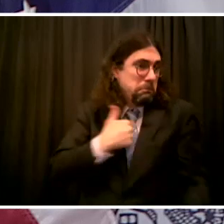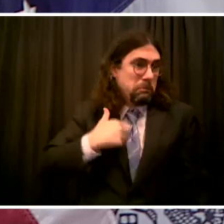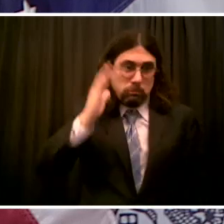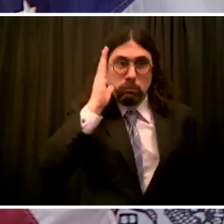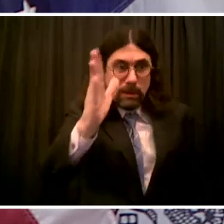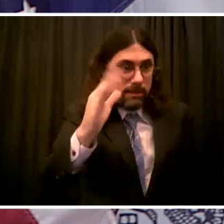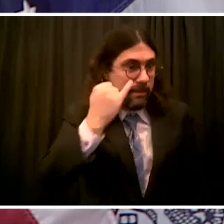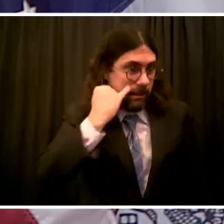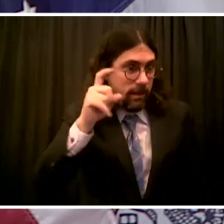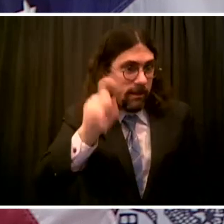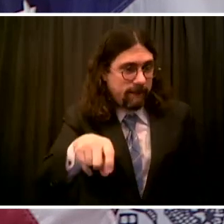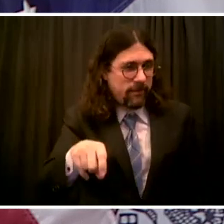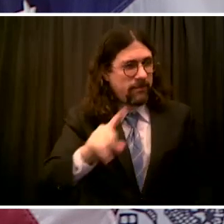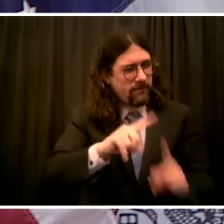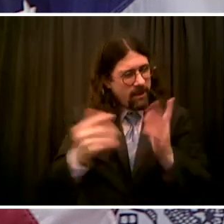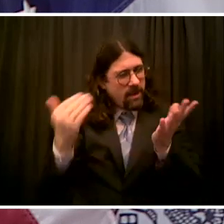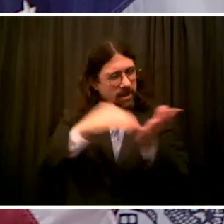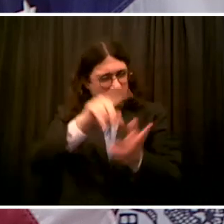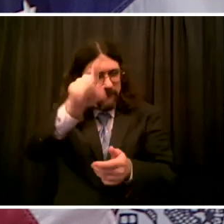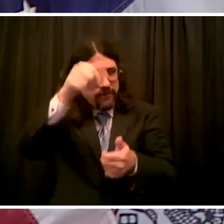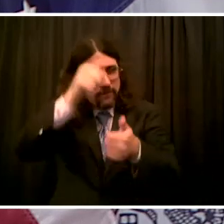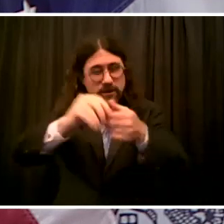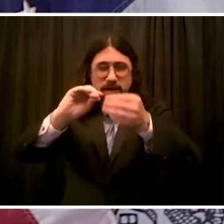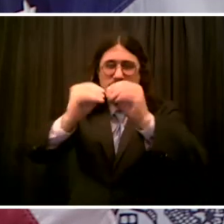CONSEQUENCES HERE. WHEN YOU LOOK AT